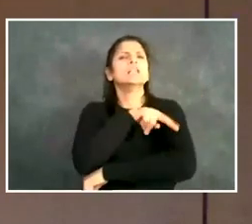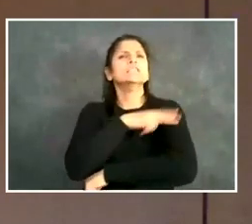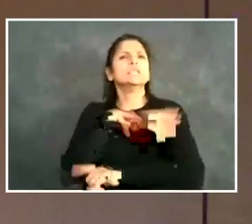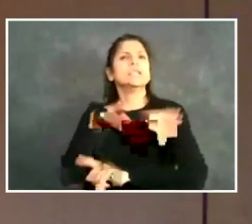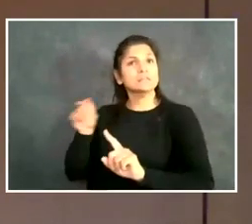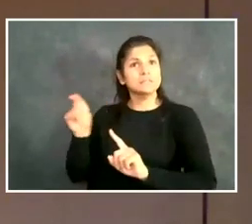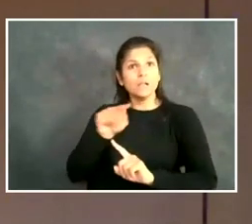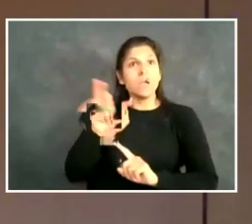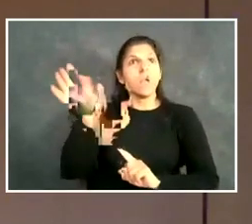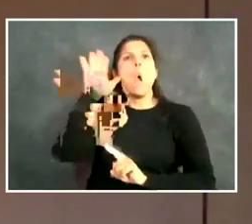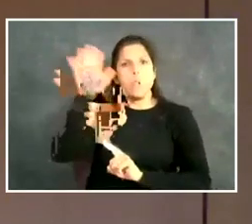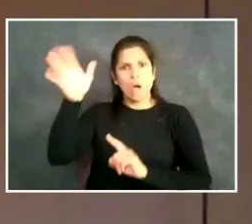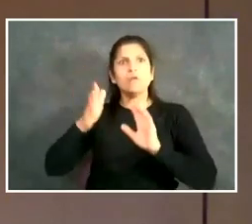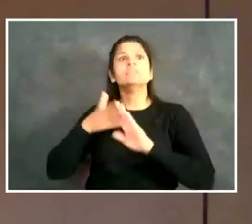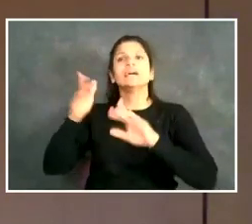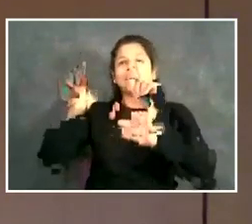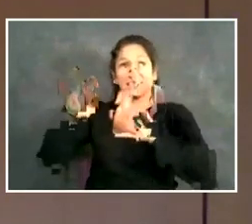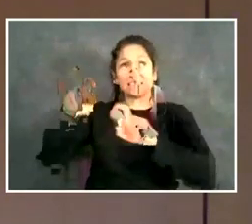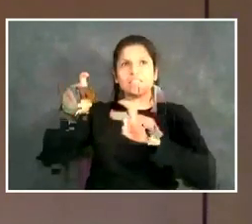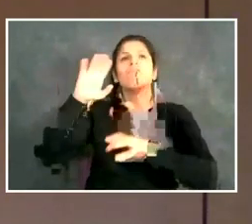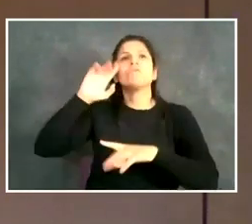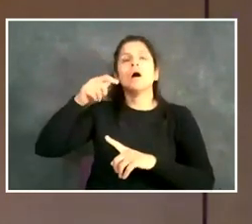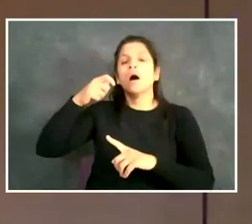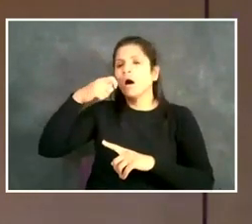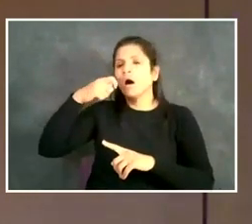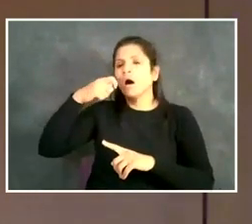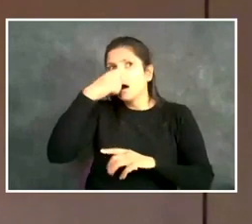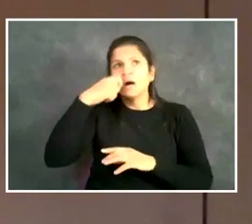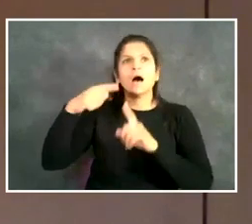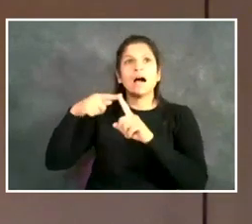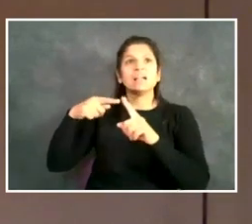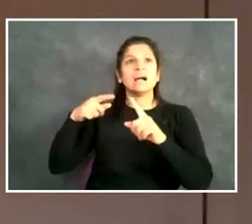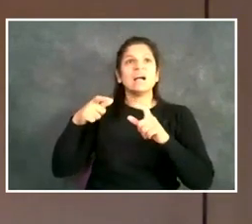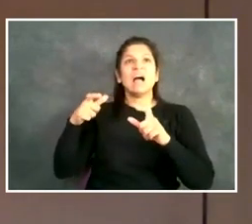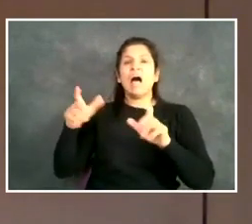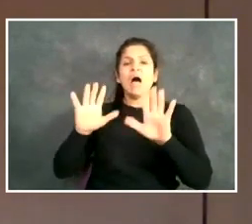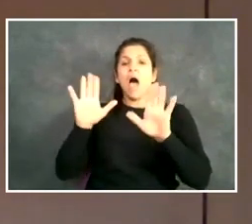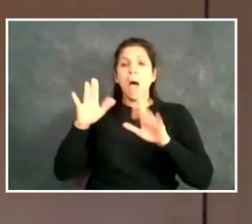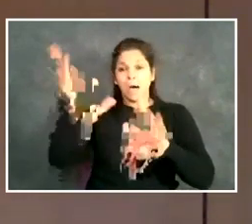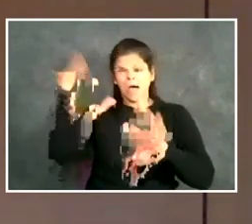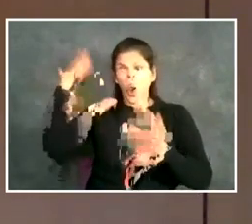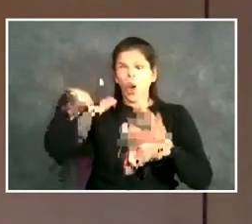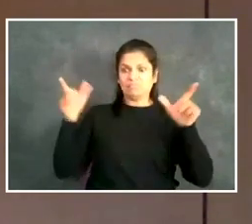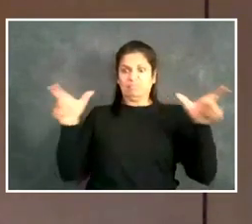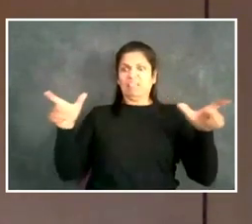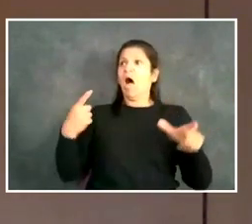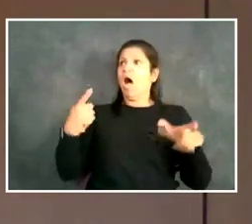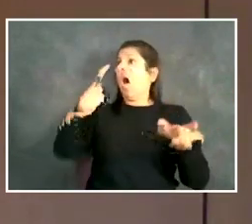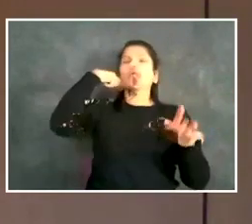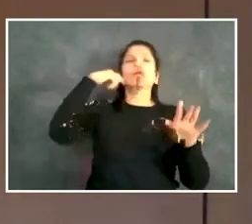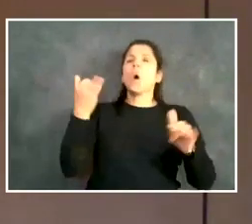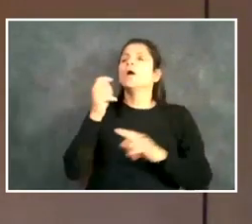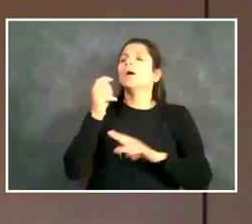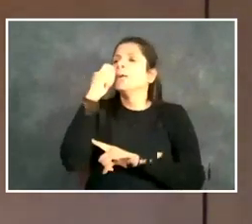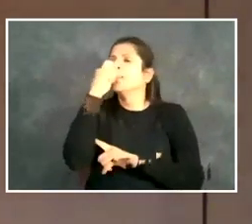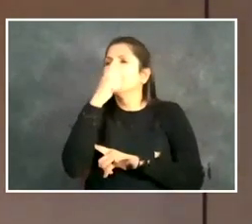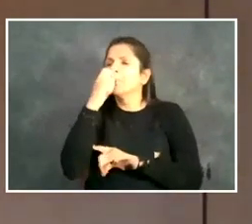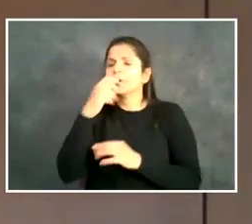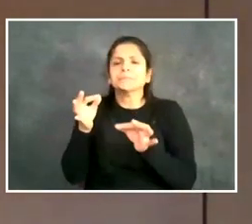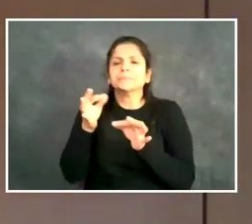PUBLIC HEALTH LAB TO DO NASAL